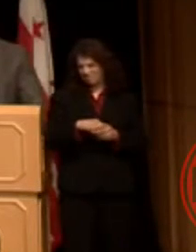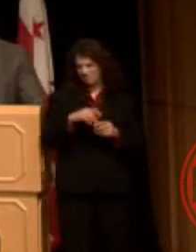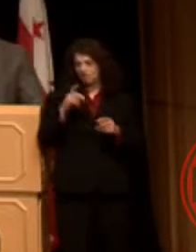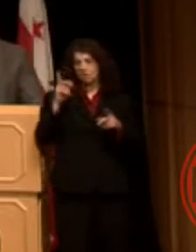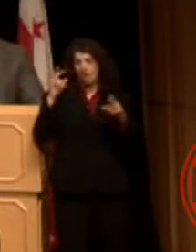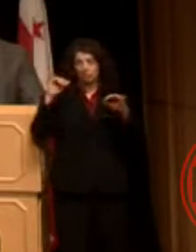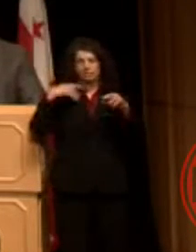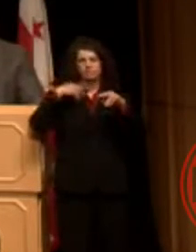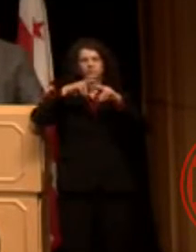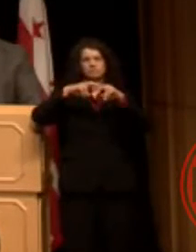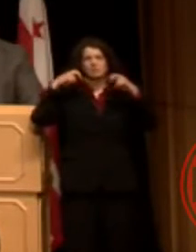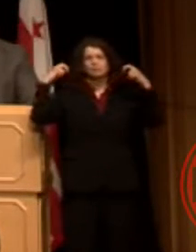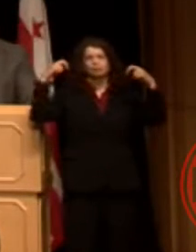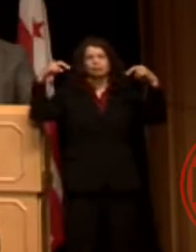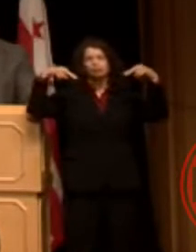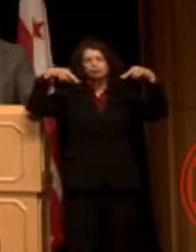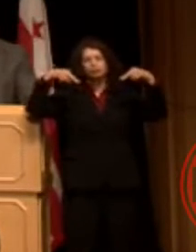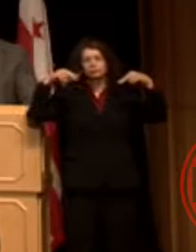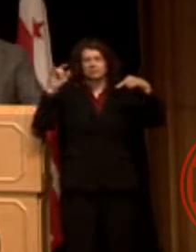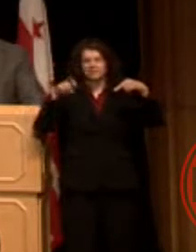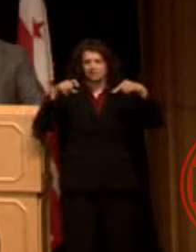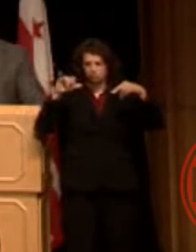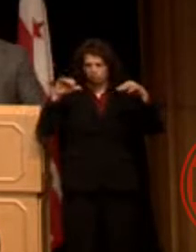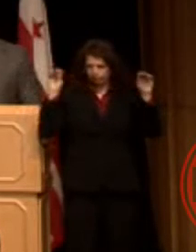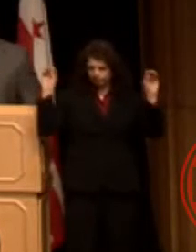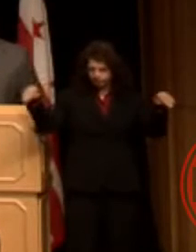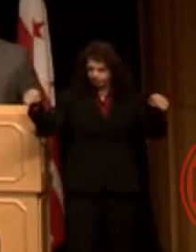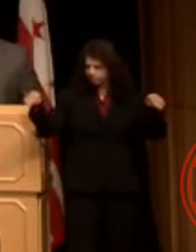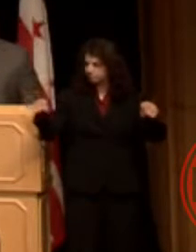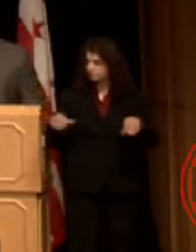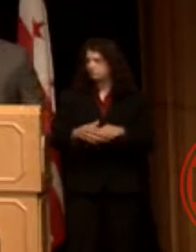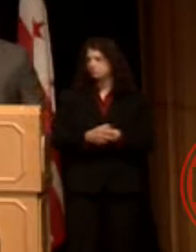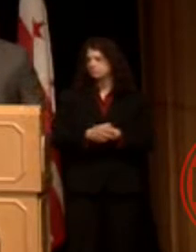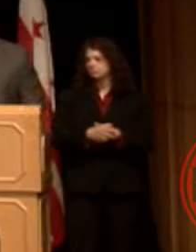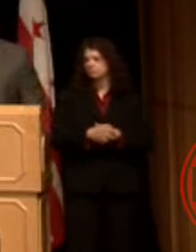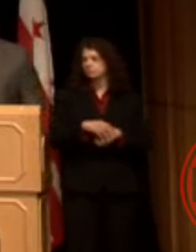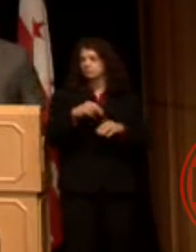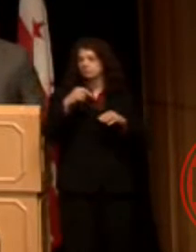POOL WITH DIVING PLATFORMS. DESIGN IS NEARING COMPLETION AND